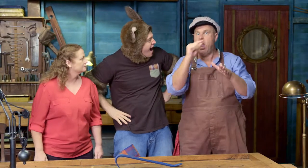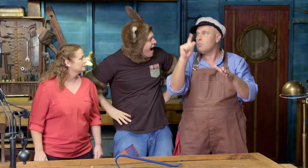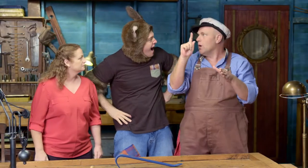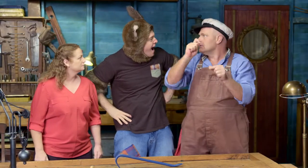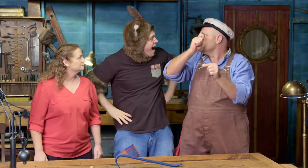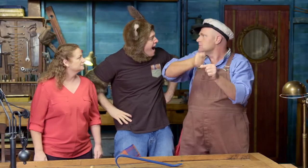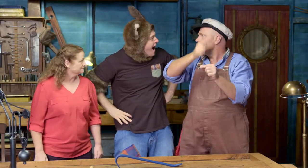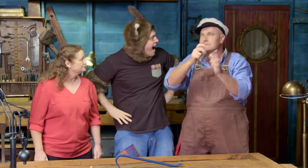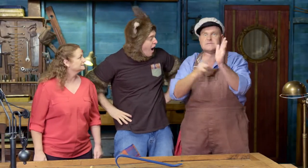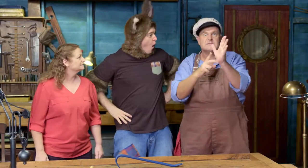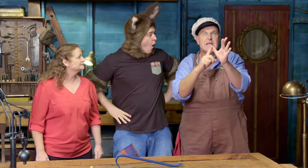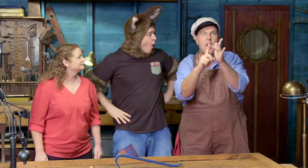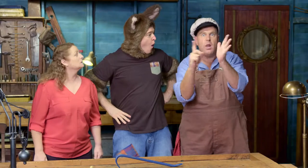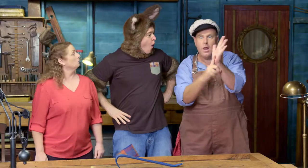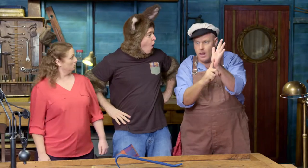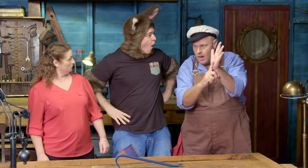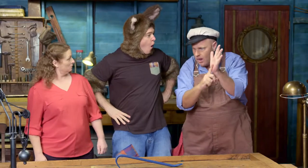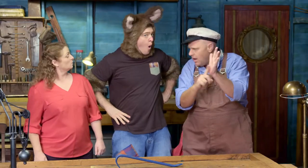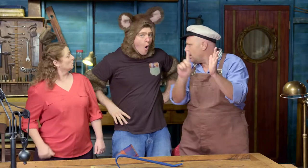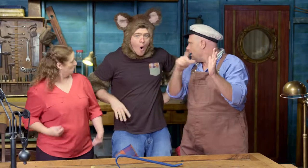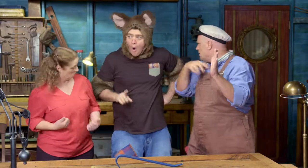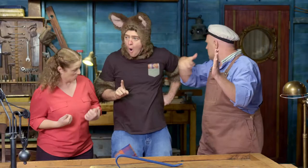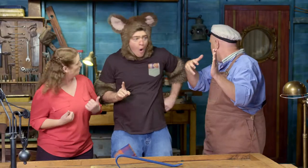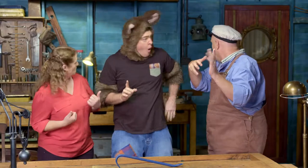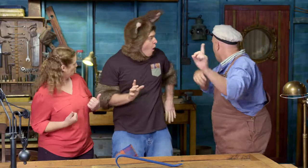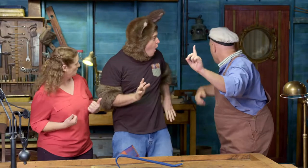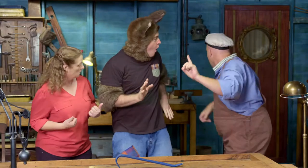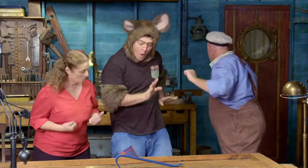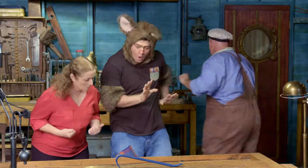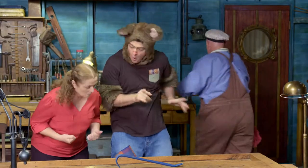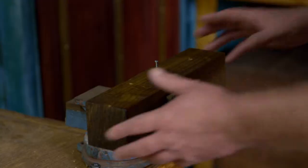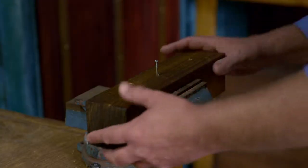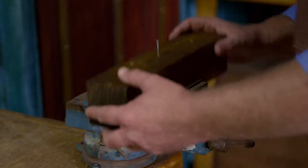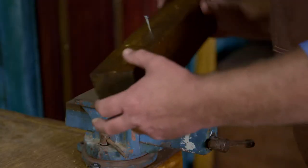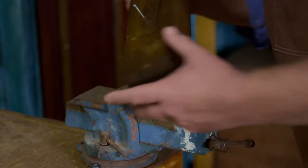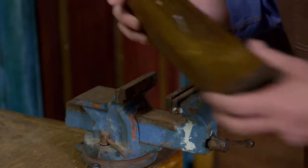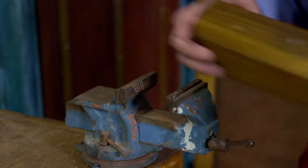That's right. But it's not just for levering things. If you have a nail - hang on, I'll show you.